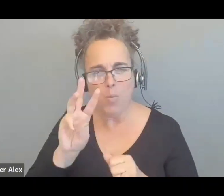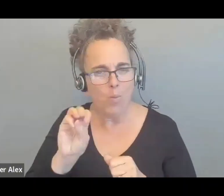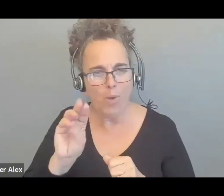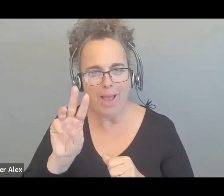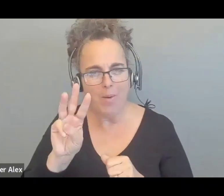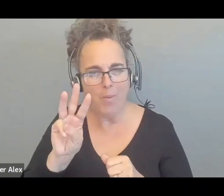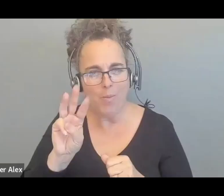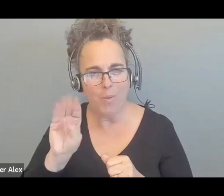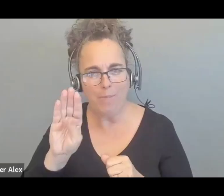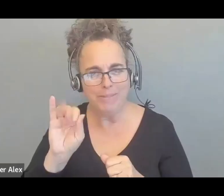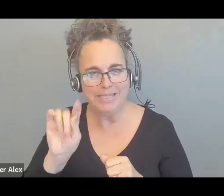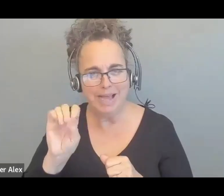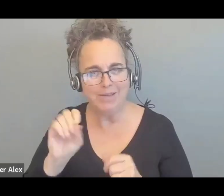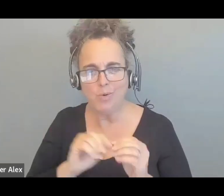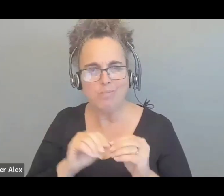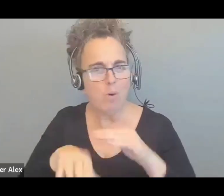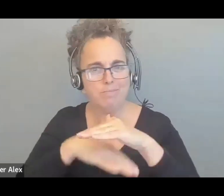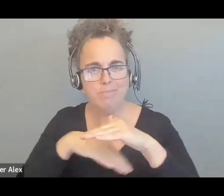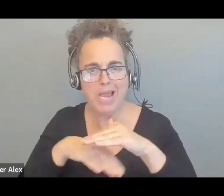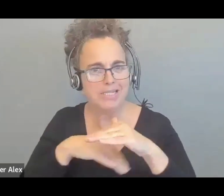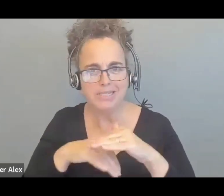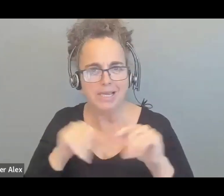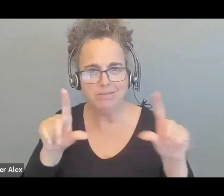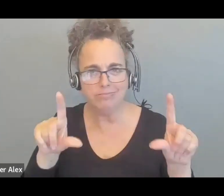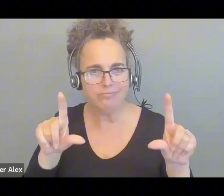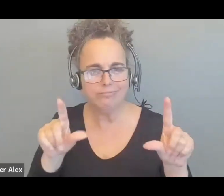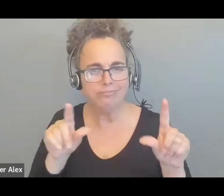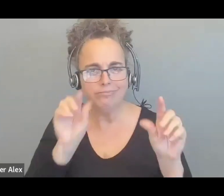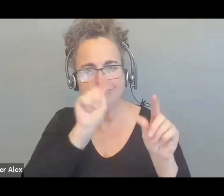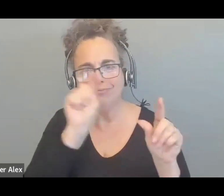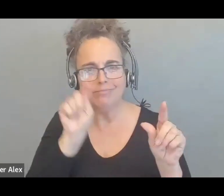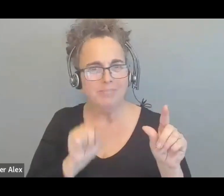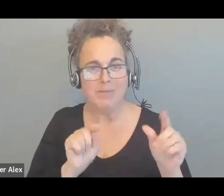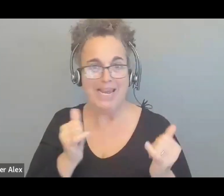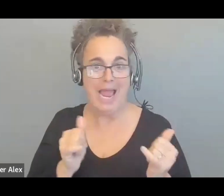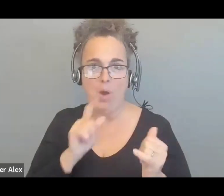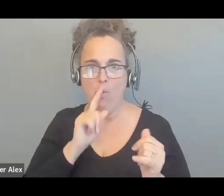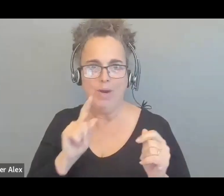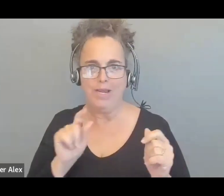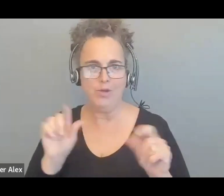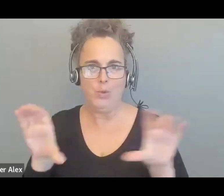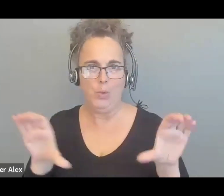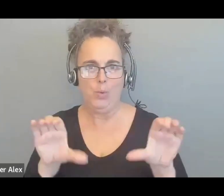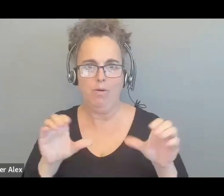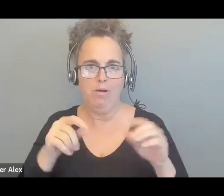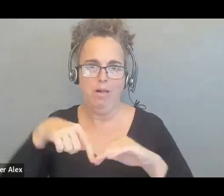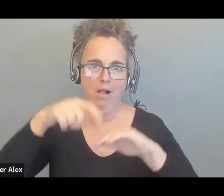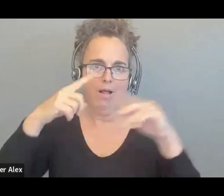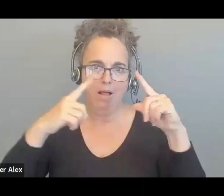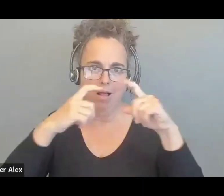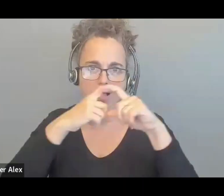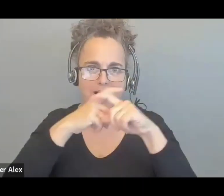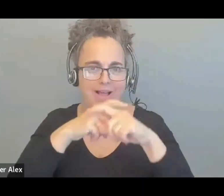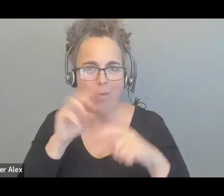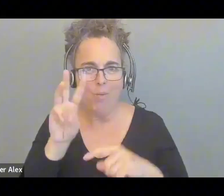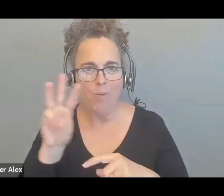Before websites can jump hop and skip and spin around. So we are constantly trying to morph